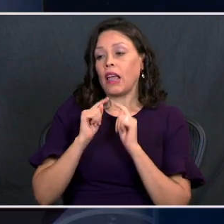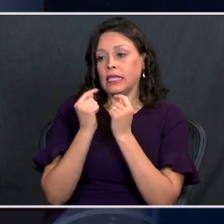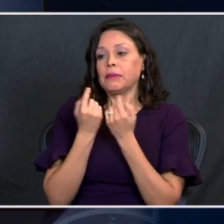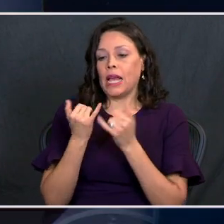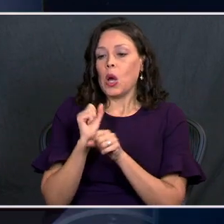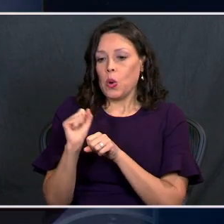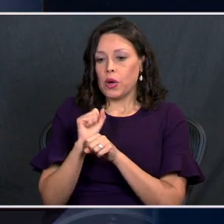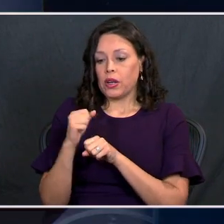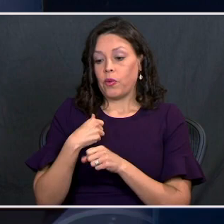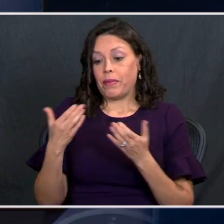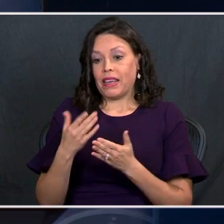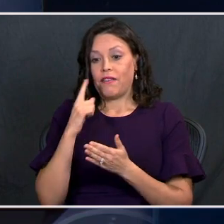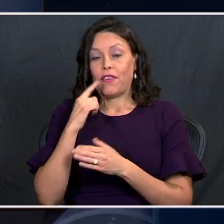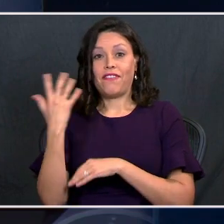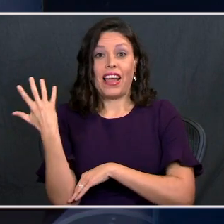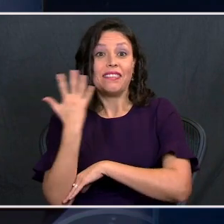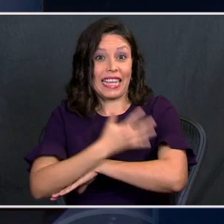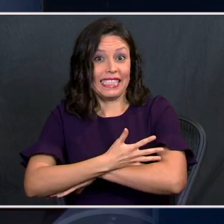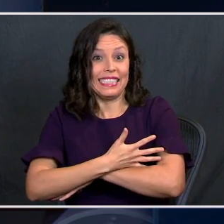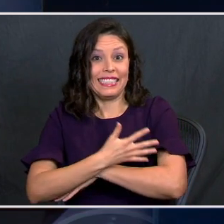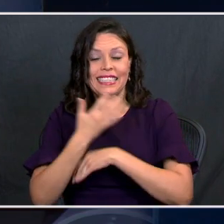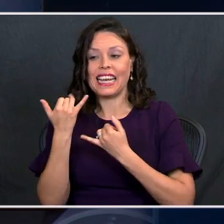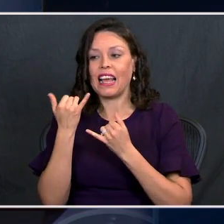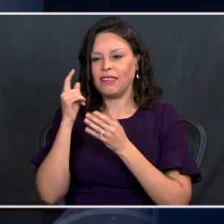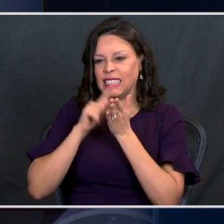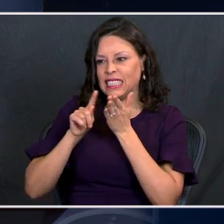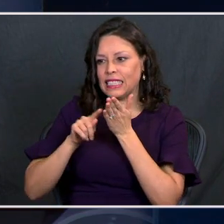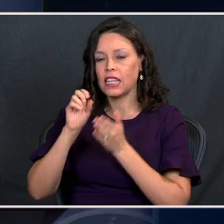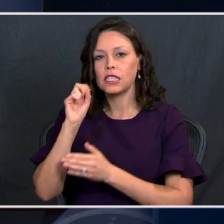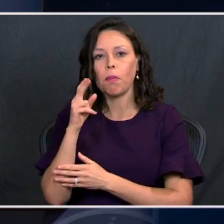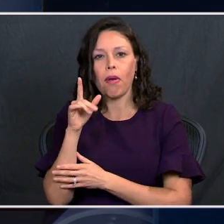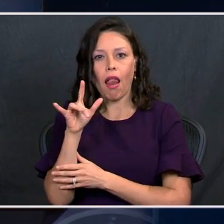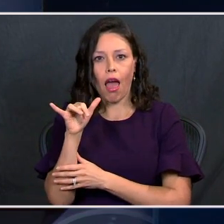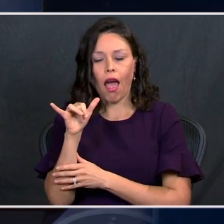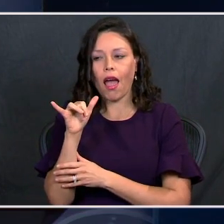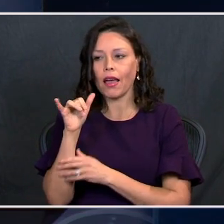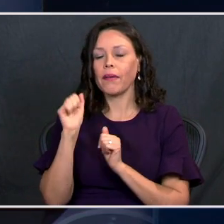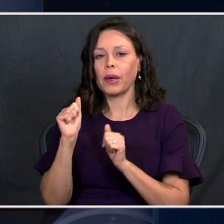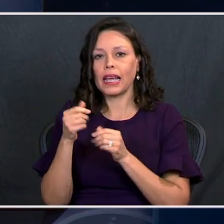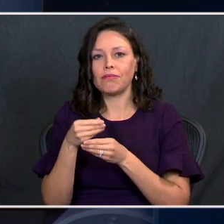We've been here for five days to evaluate the supply so that we can release the maximum amount